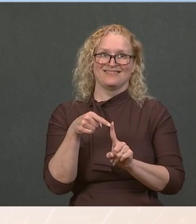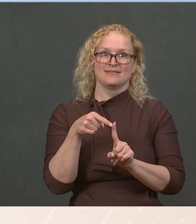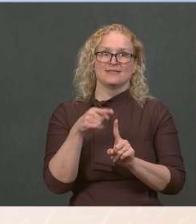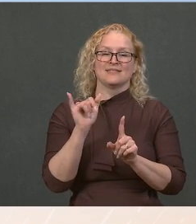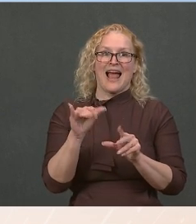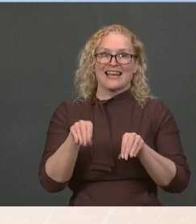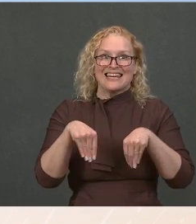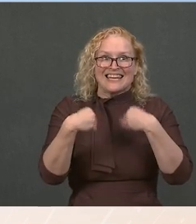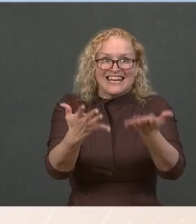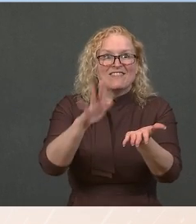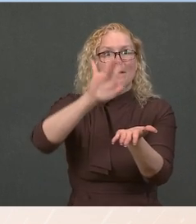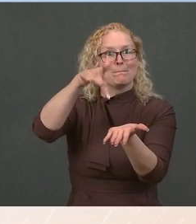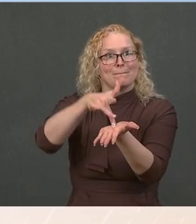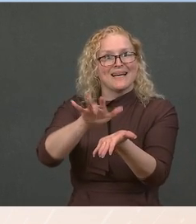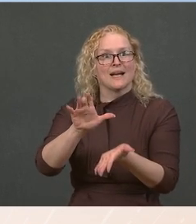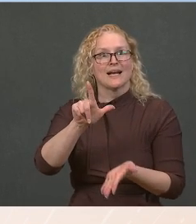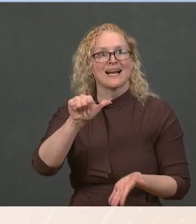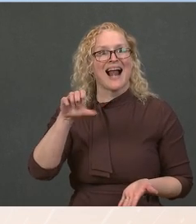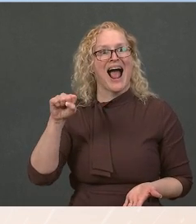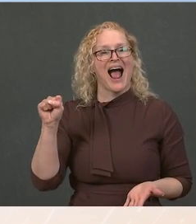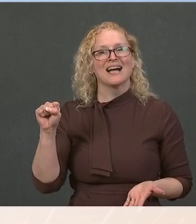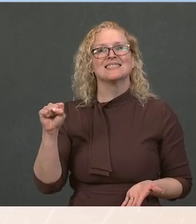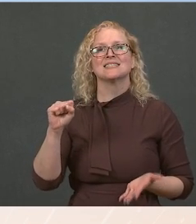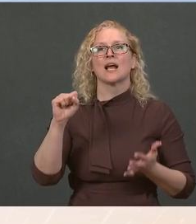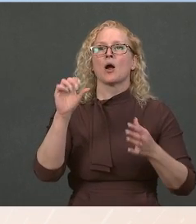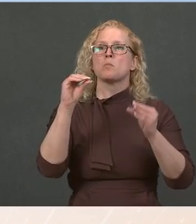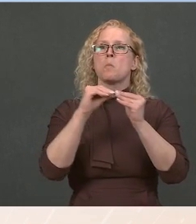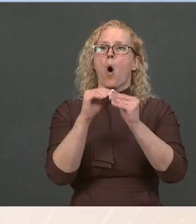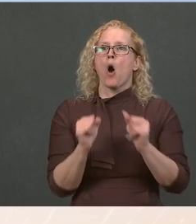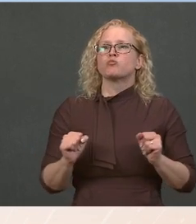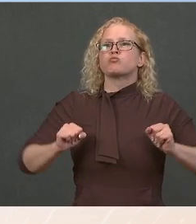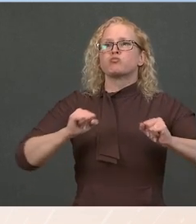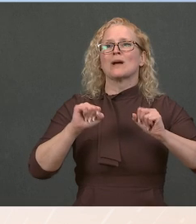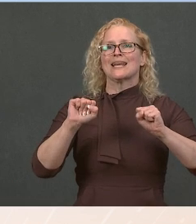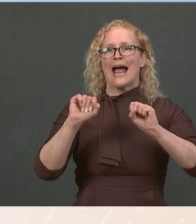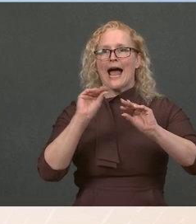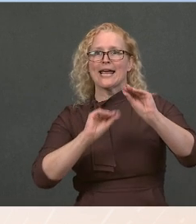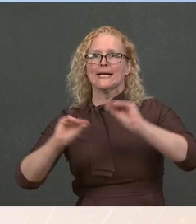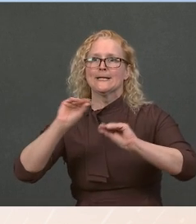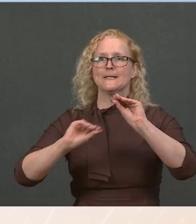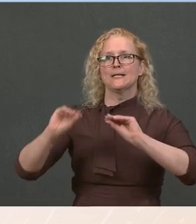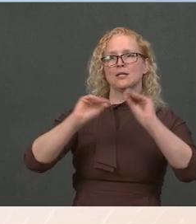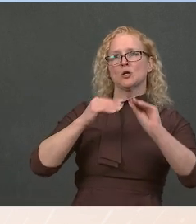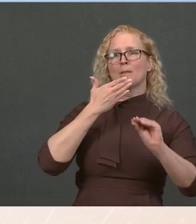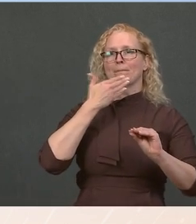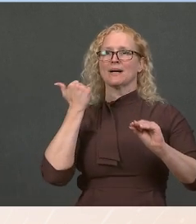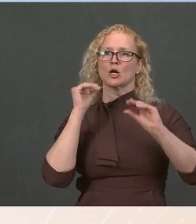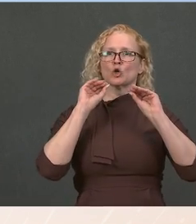in the middle class a tax cut. So, those are things that are really incredibly important. And so, the only way that we're going to get